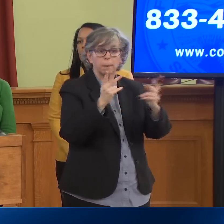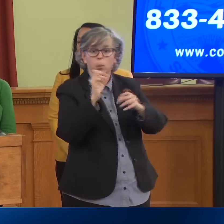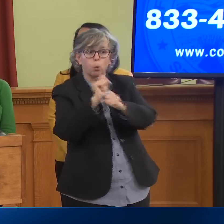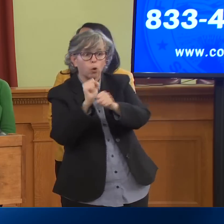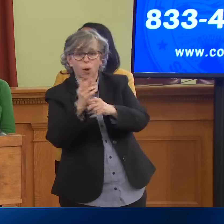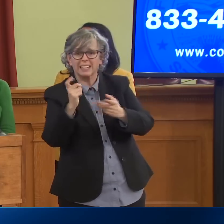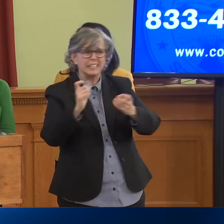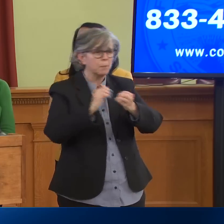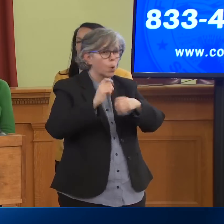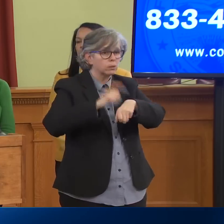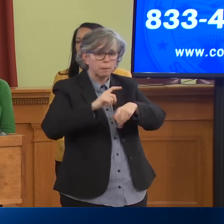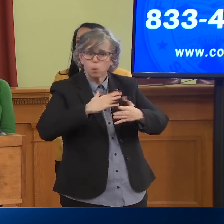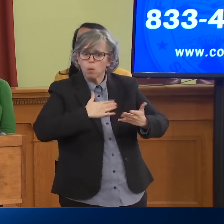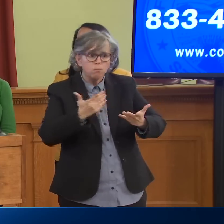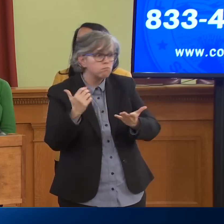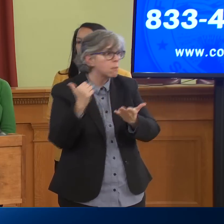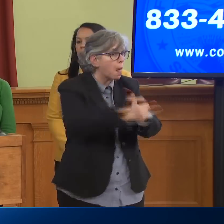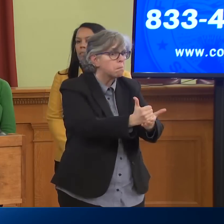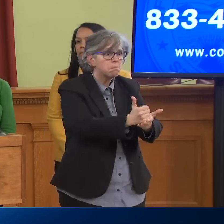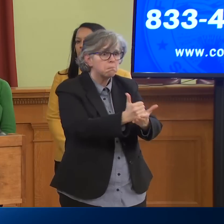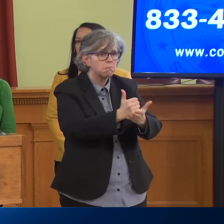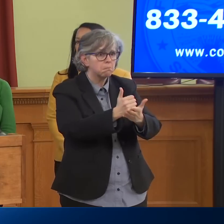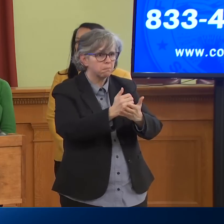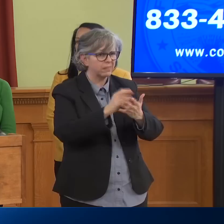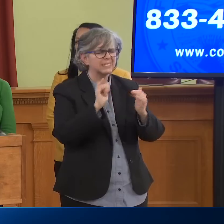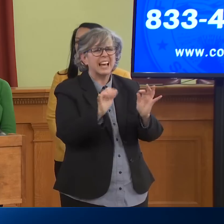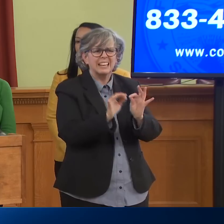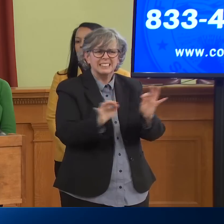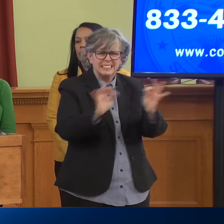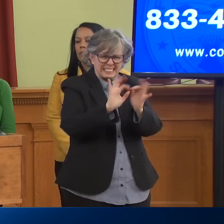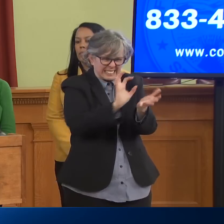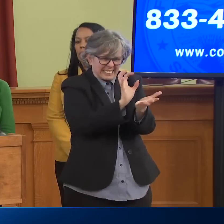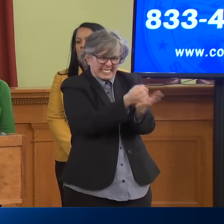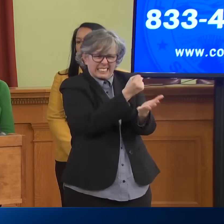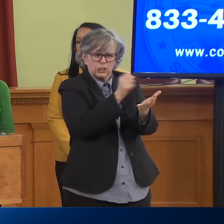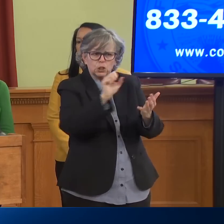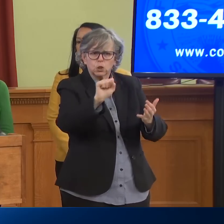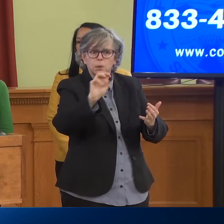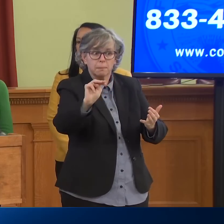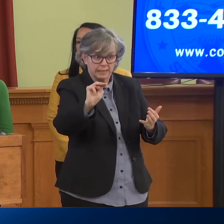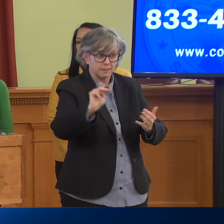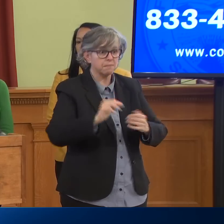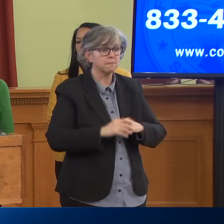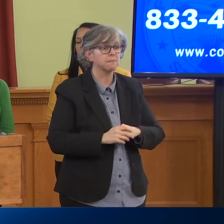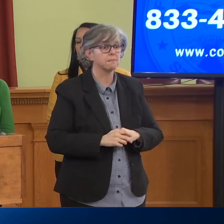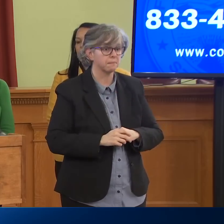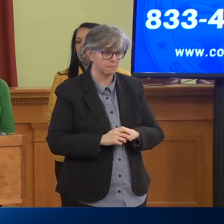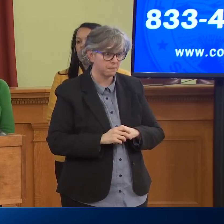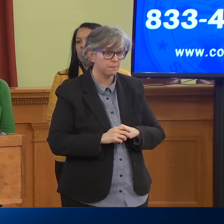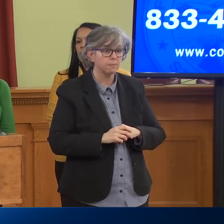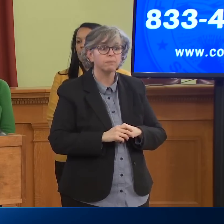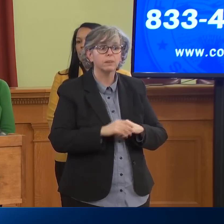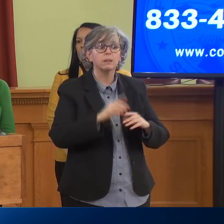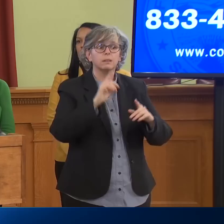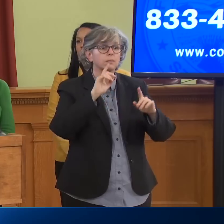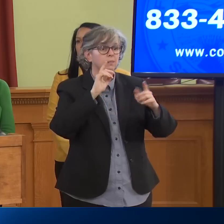EACH OTHER. THAT IS A SUPPORT NETWORK FOR EACH OTHER WHERE WE IDENTIFY OPPORTUNITIES FOR PEOPLE THAT MAY HAVE MORE TIME ON THEIR HANDS THAN THEY ONCE HAD. THAT CAN BE A HELP TO SOMEBODY